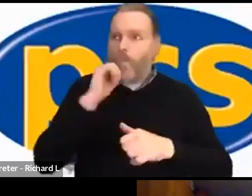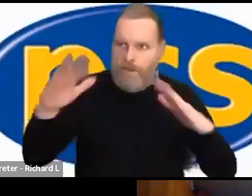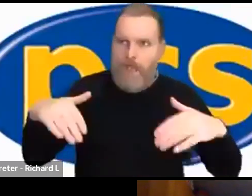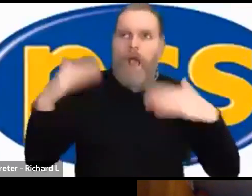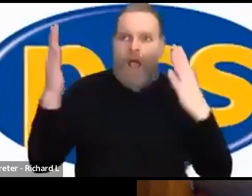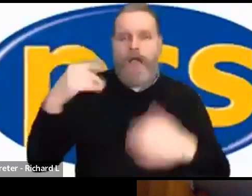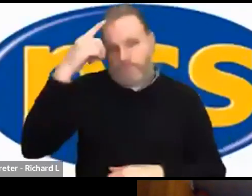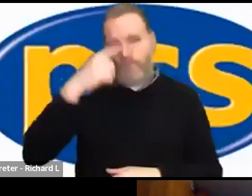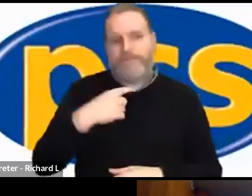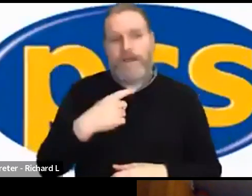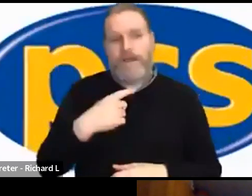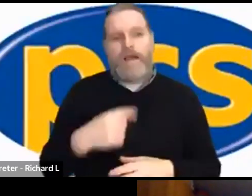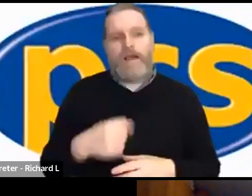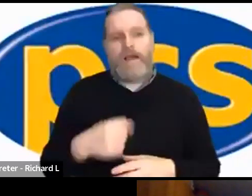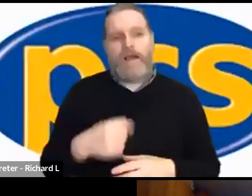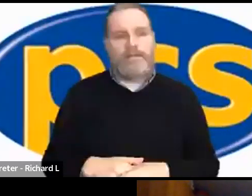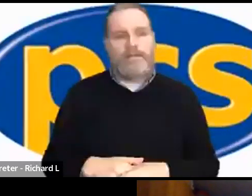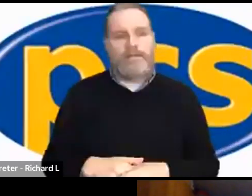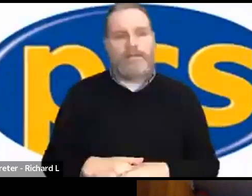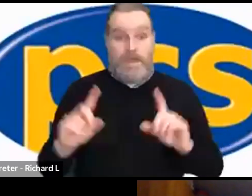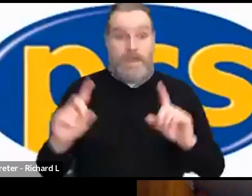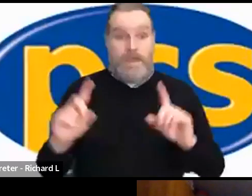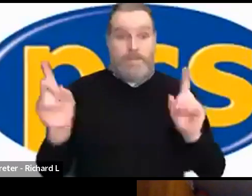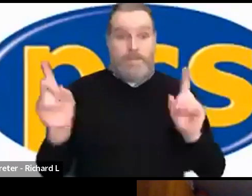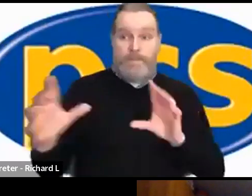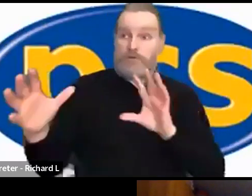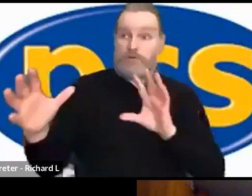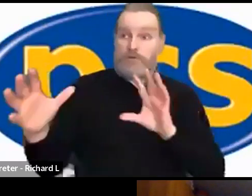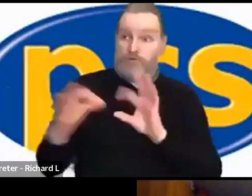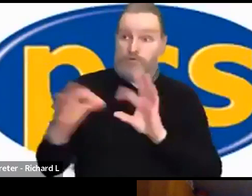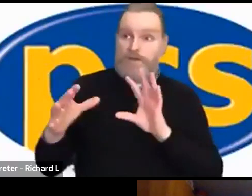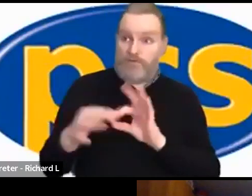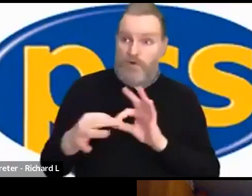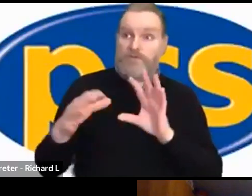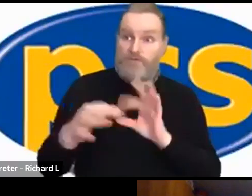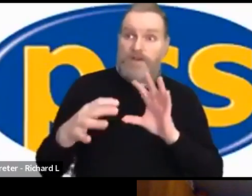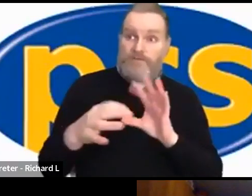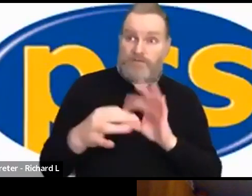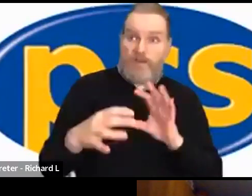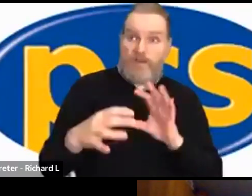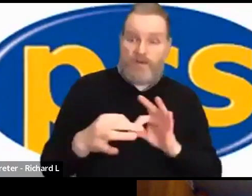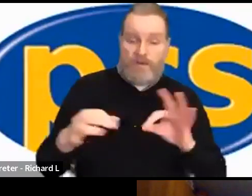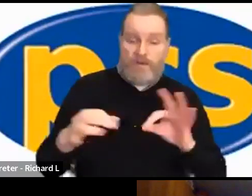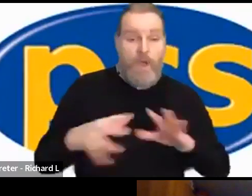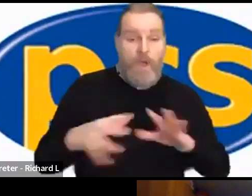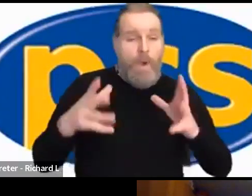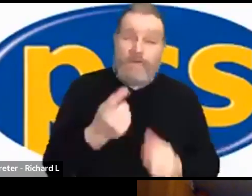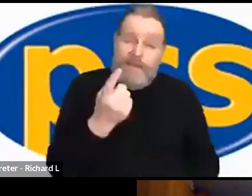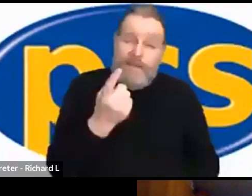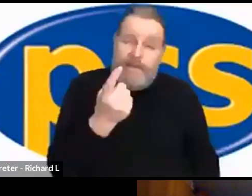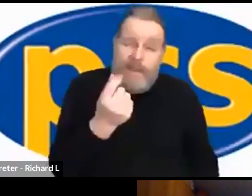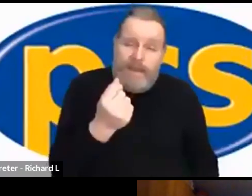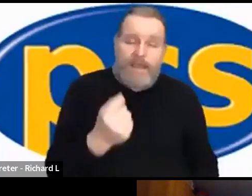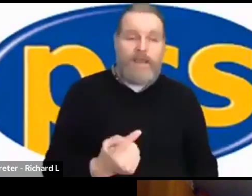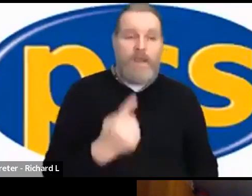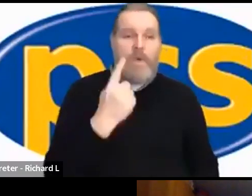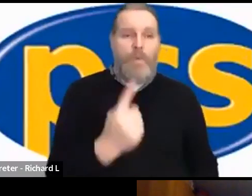, and it will be equally high and it will be equally high profile. got people joining the United he Union at a rate we have not Union at a rate we have not seen for years. We are now nearly We are now nearly 194,000